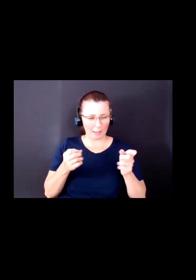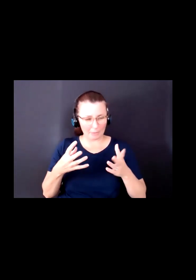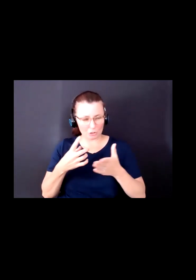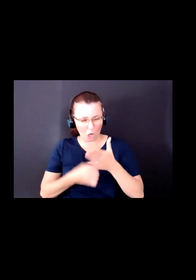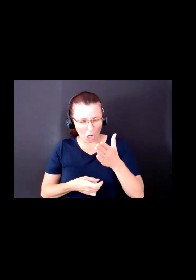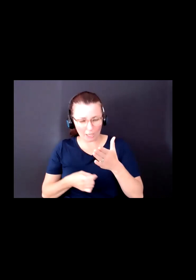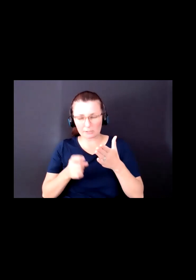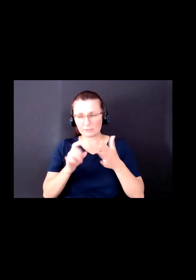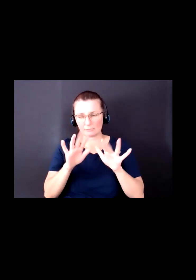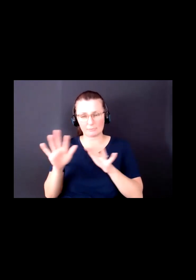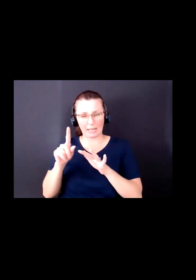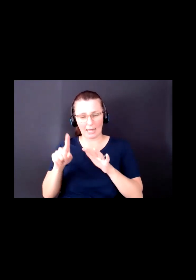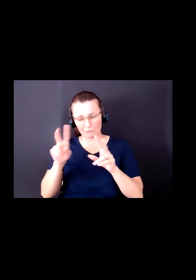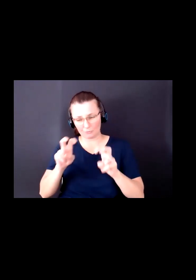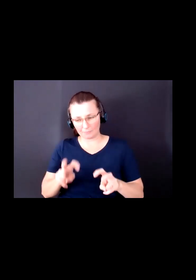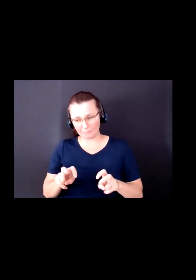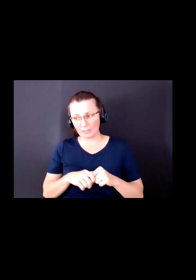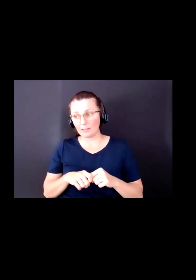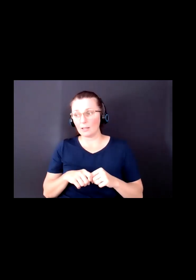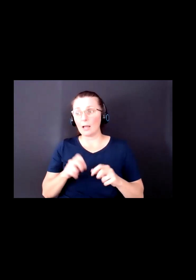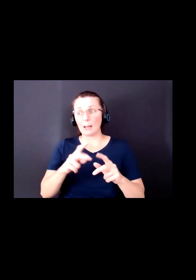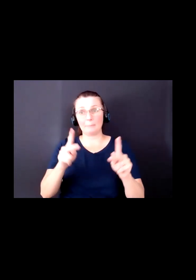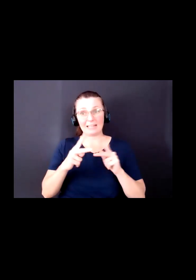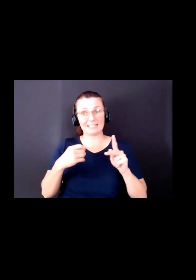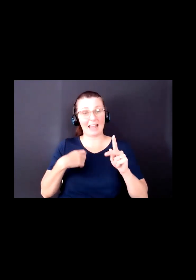that has greater resources is expected to do more to meet effective